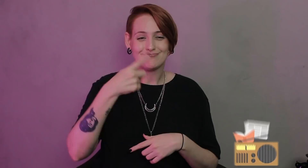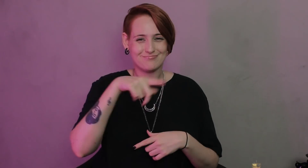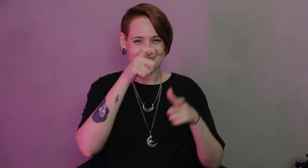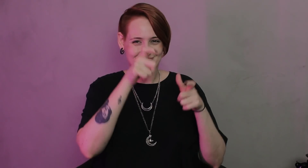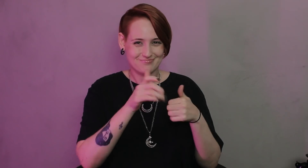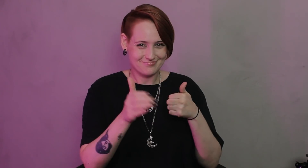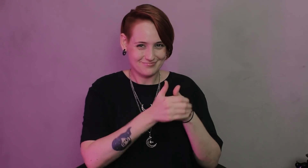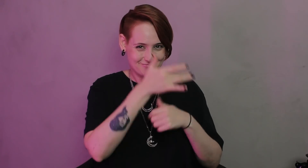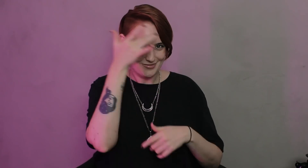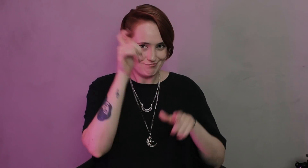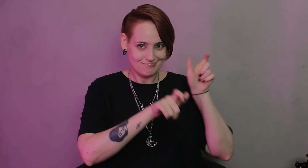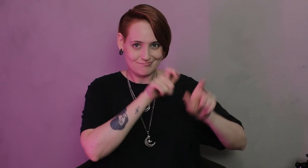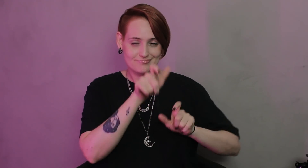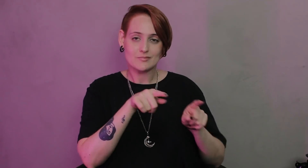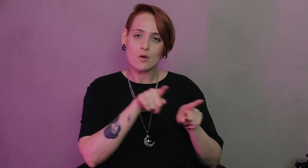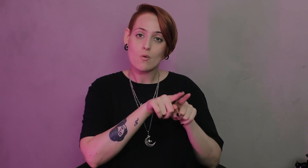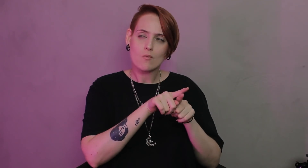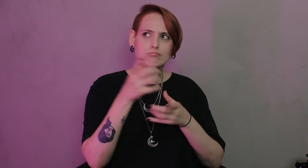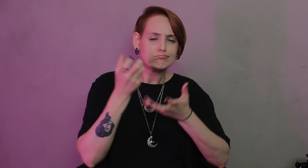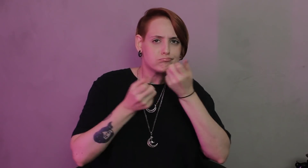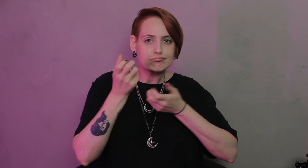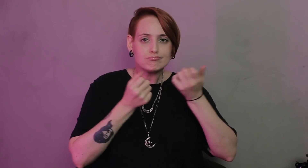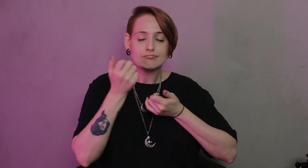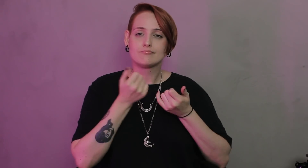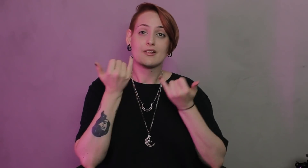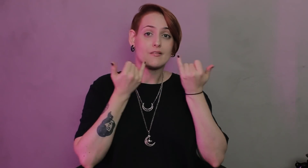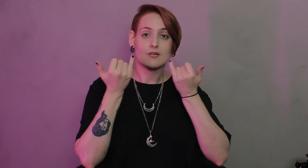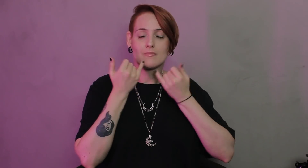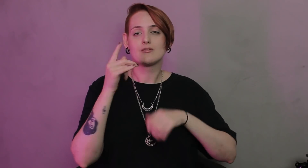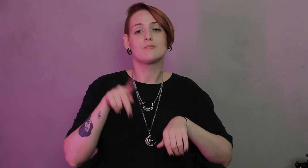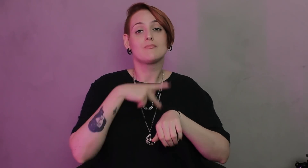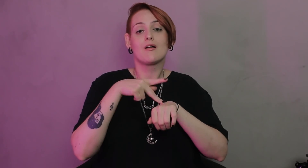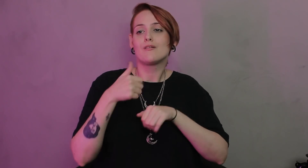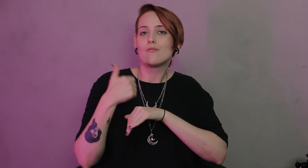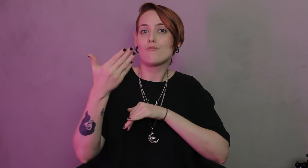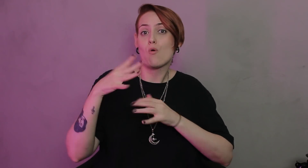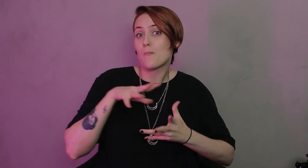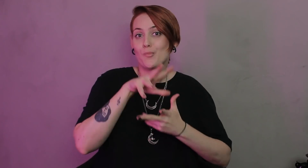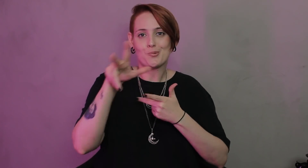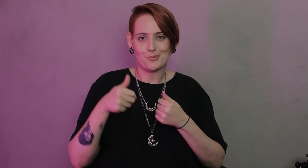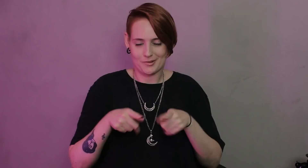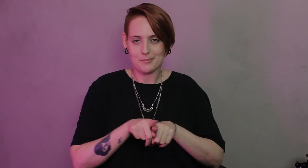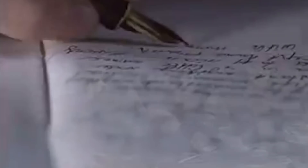so the refugees got the outside information.